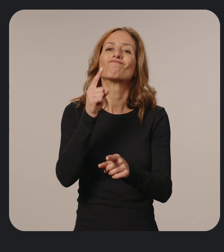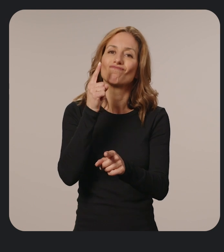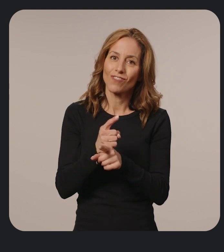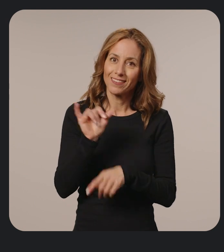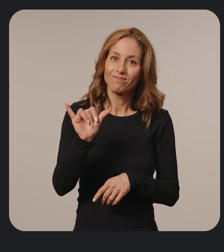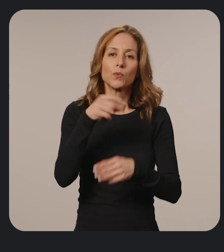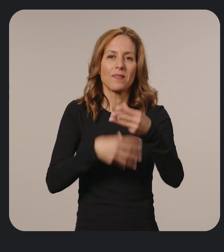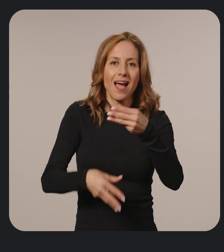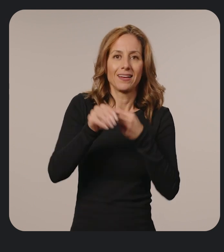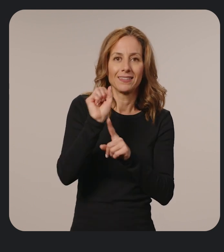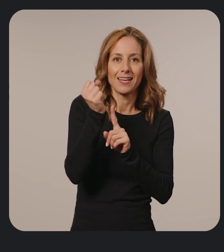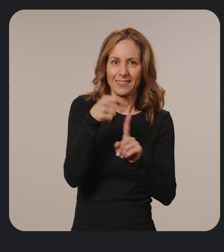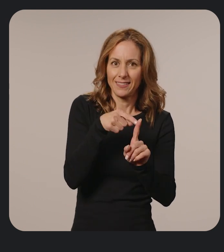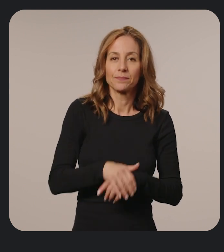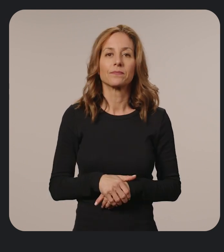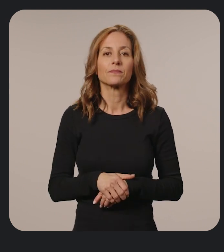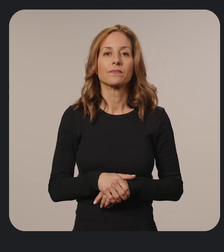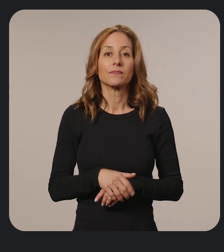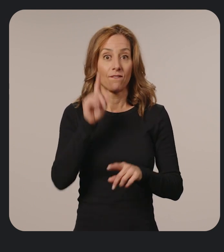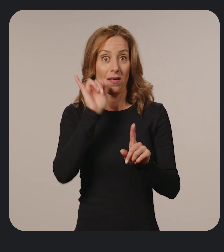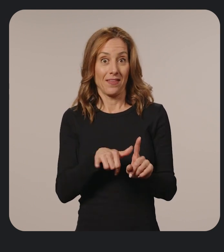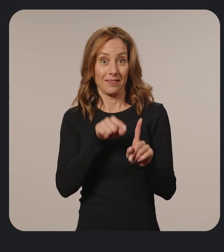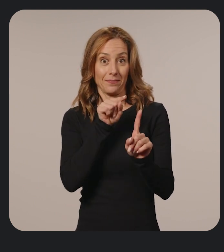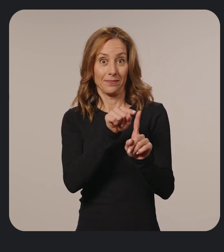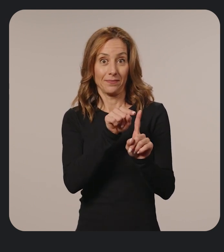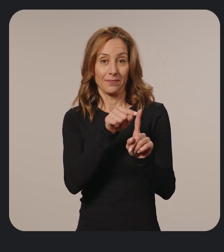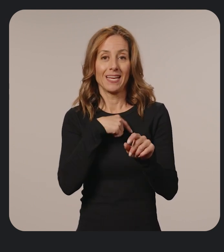That's correct, so let's go ahead and add a case for that.